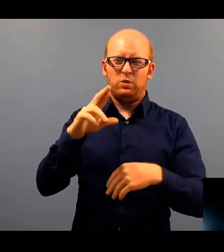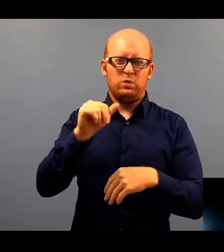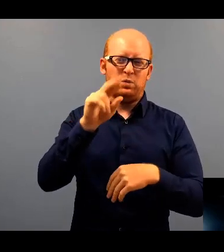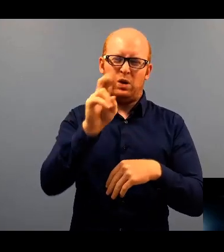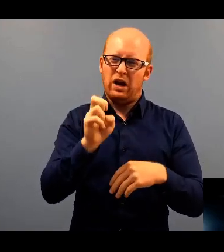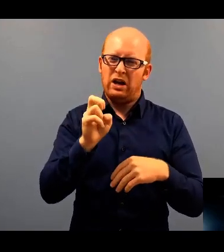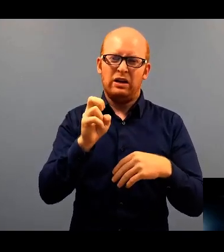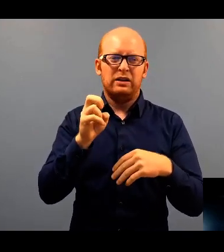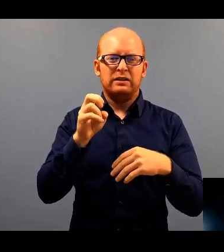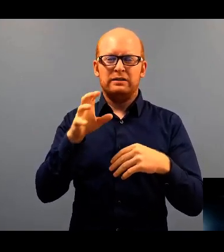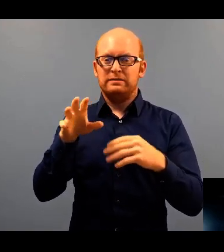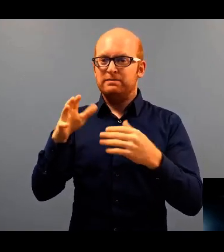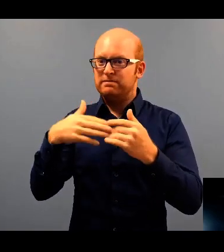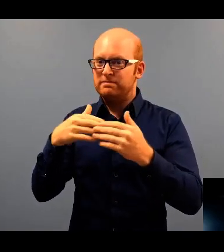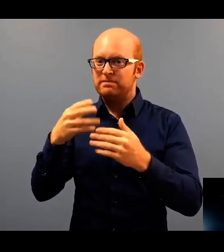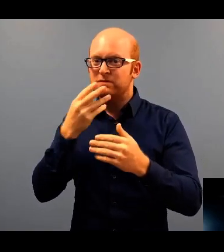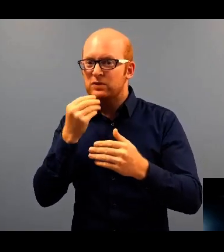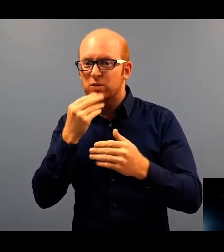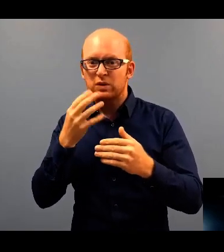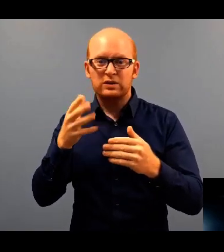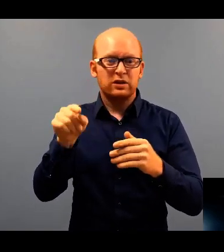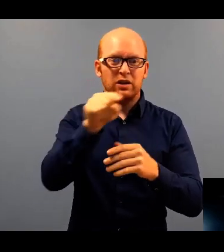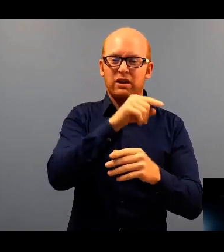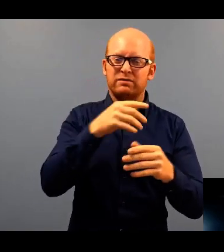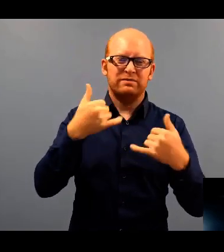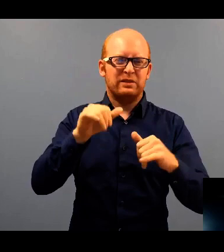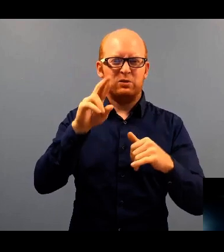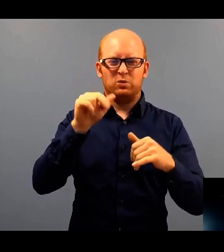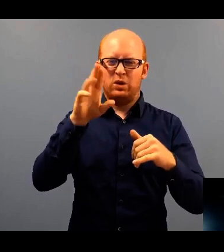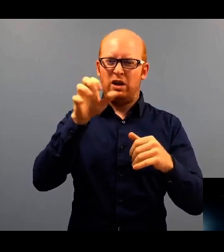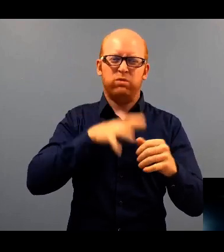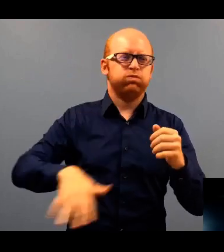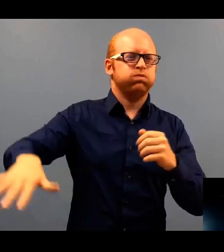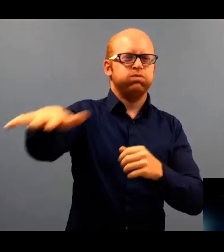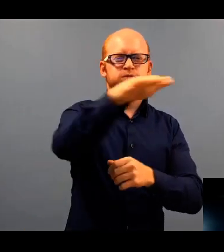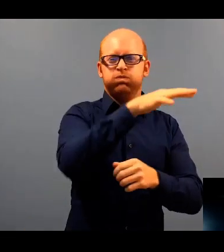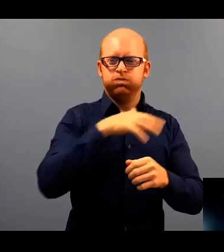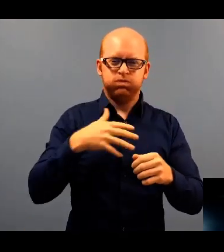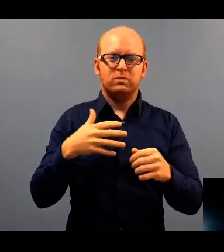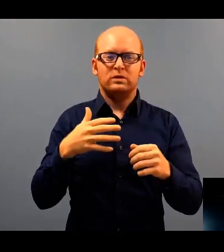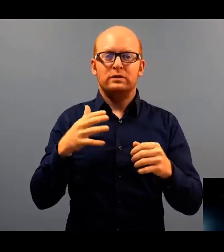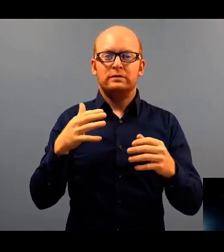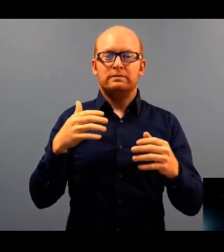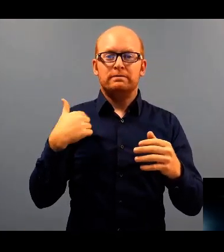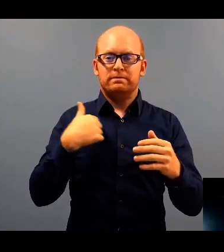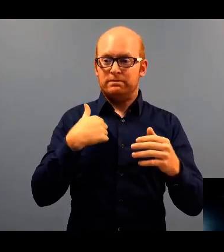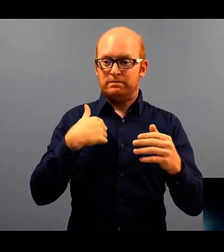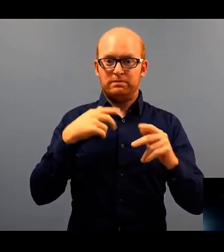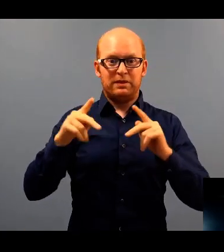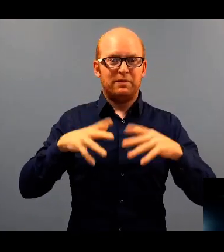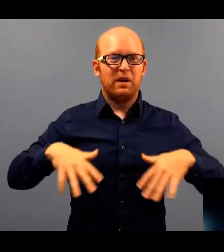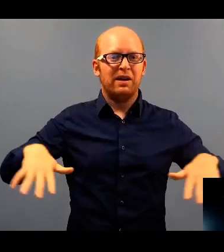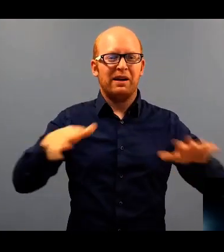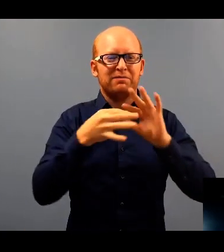outside of Finnish and Ashkenazi Jewish populations. We all meet and connect with people